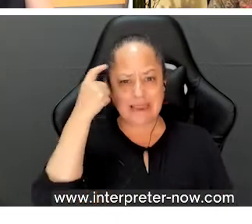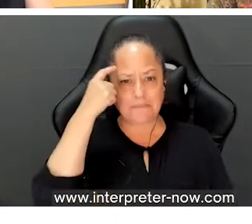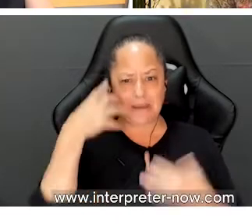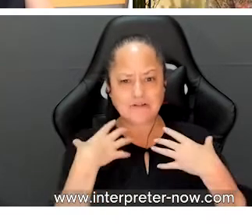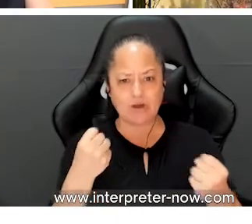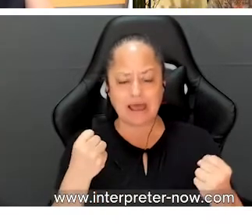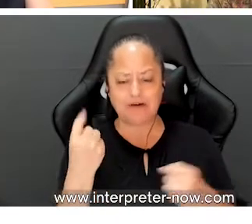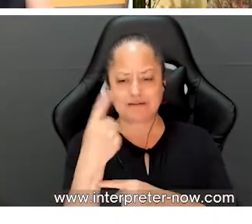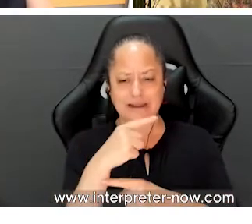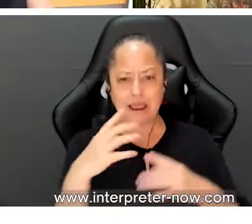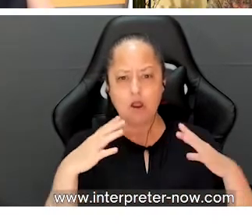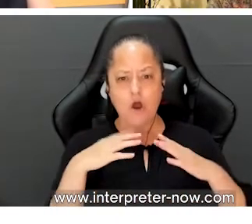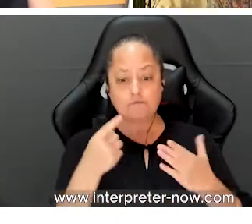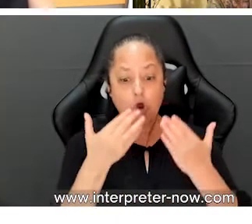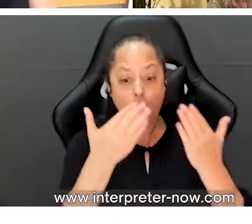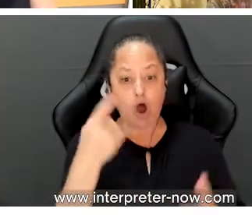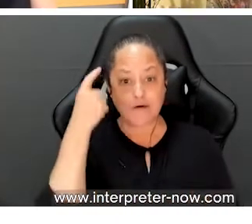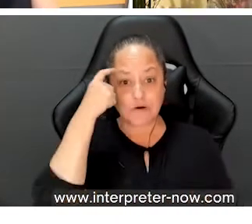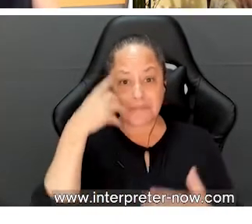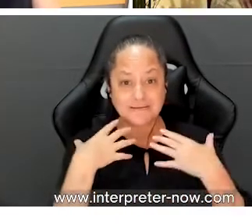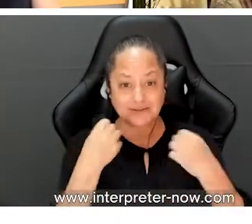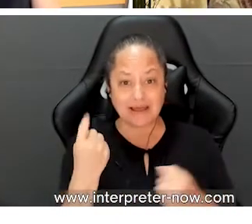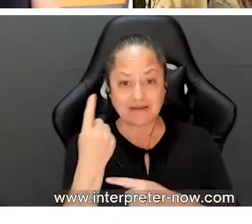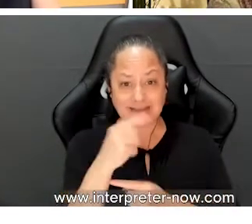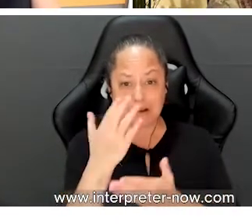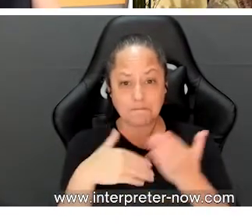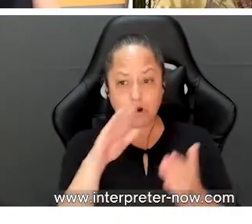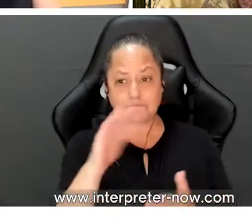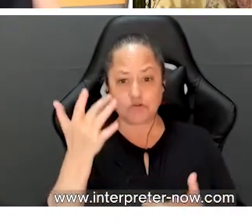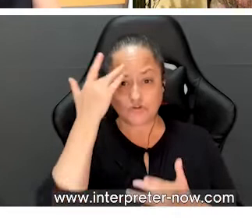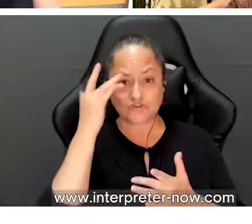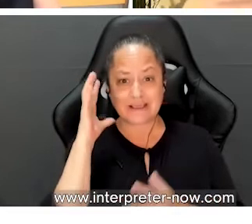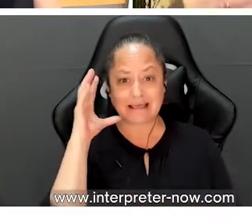Do you offer mental health days as a part of your sick leave, for instance?